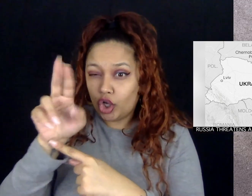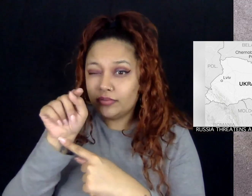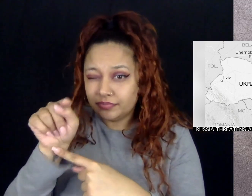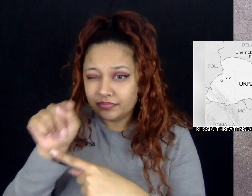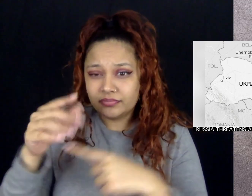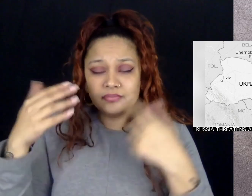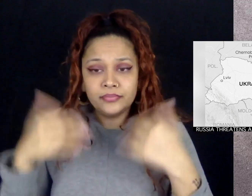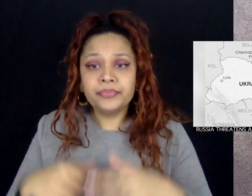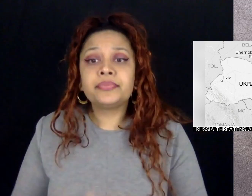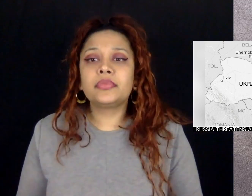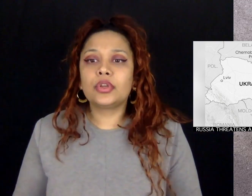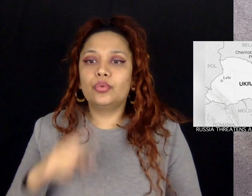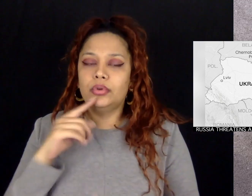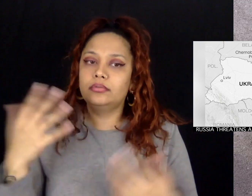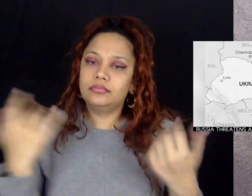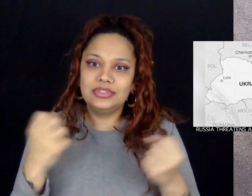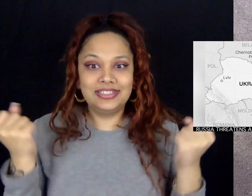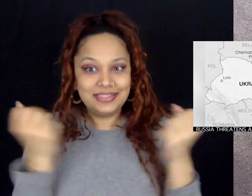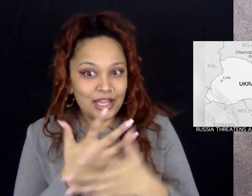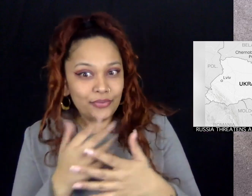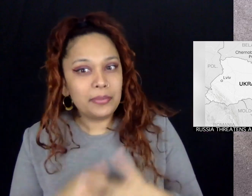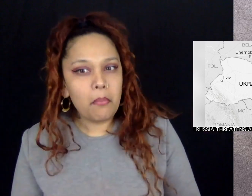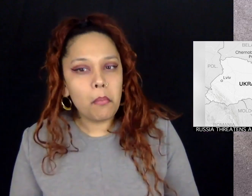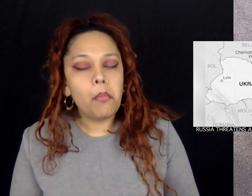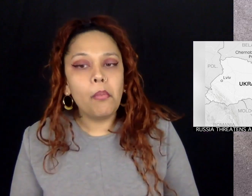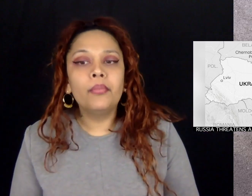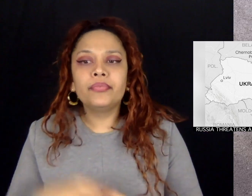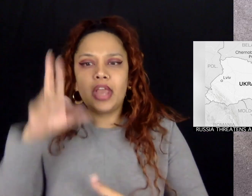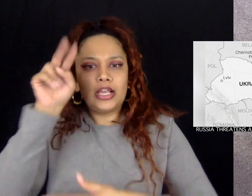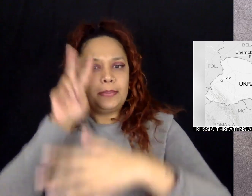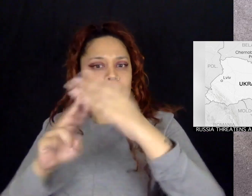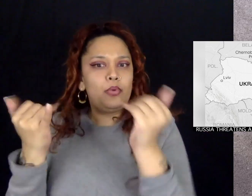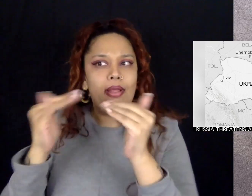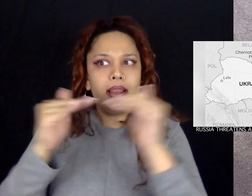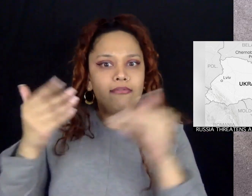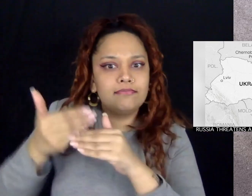at the nuclear power plant which is terror at an unprecedented level